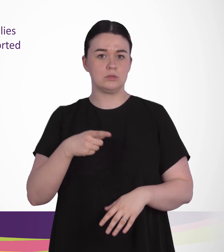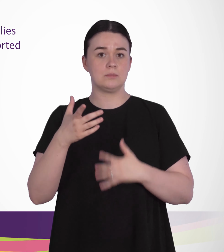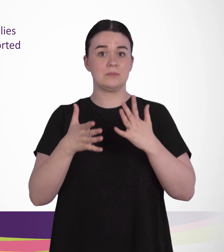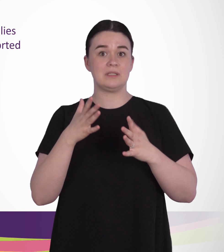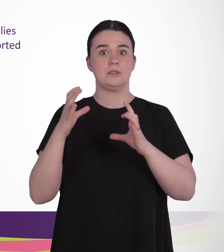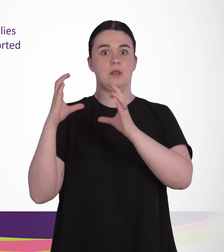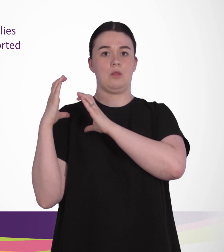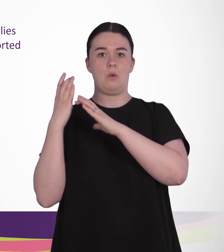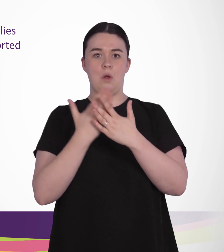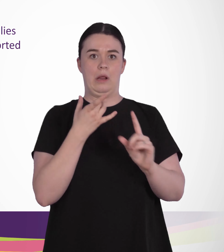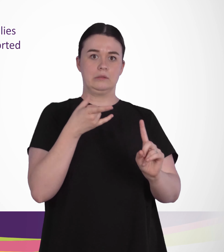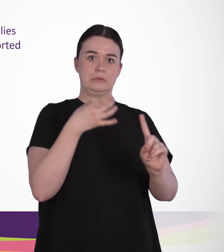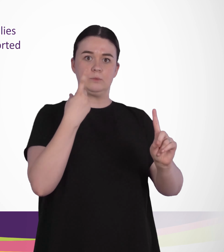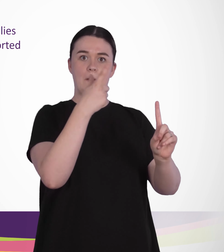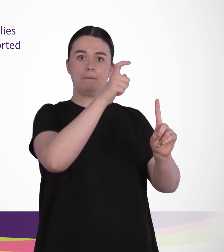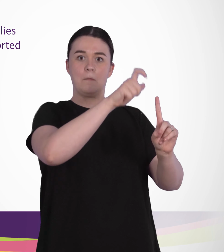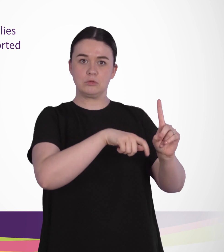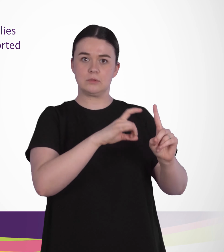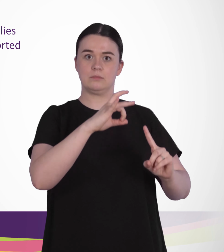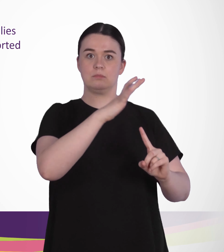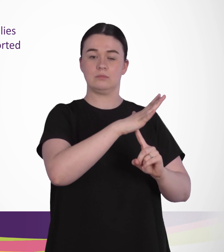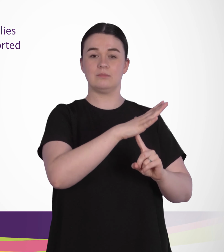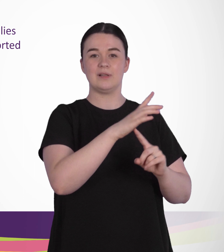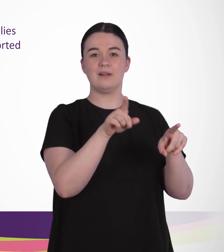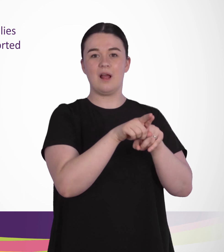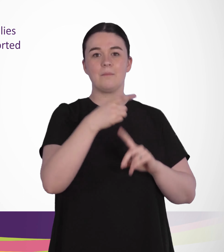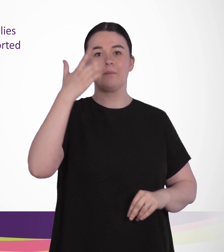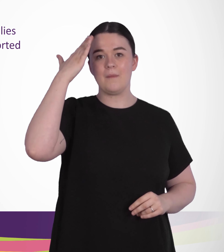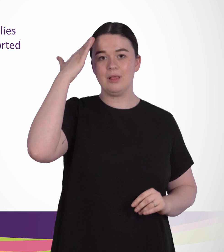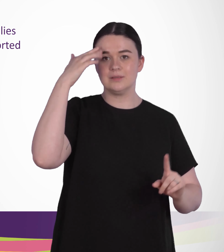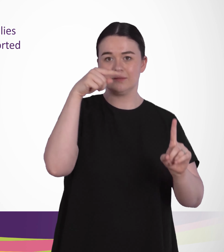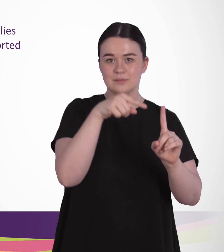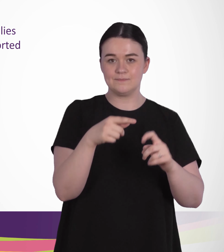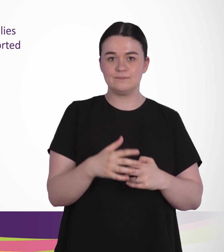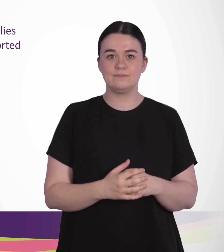placing a higher burden of care and the primary parenting role on mothers,